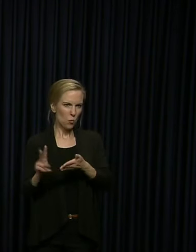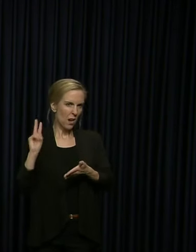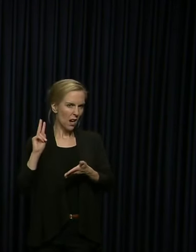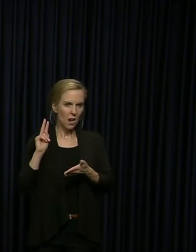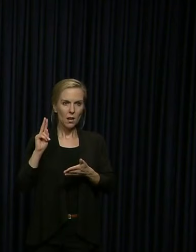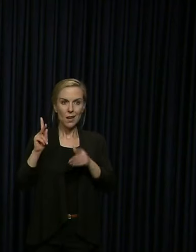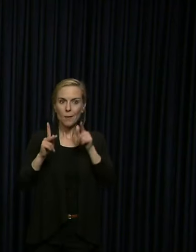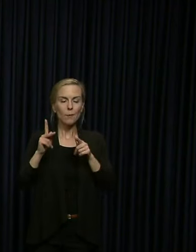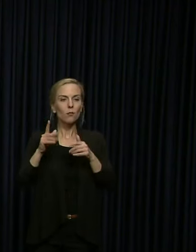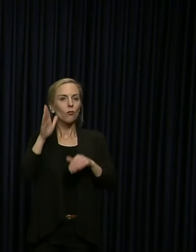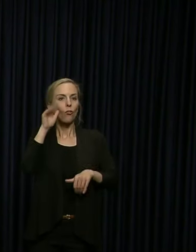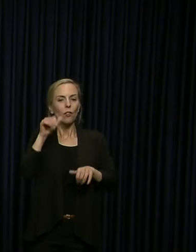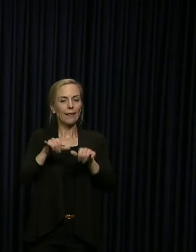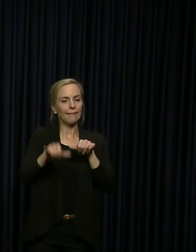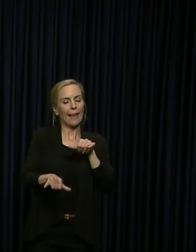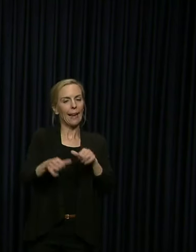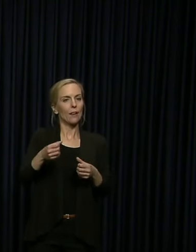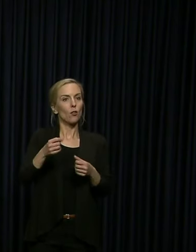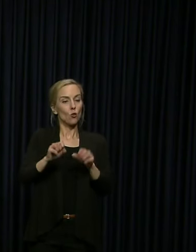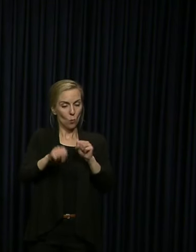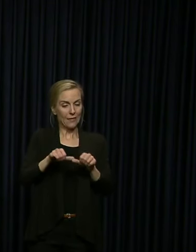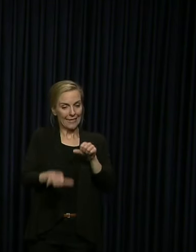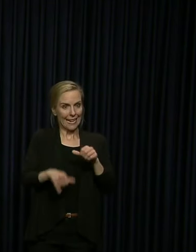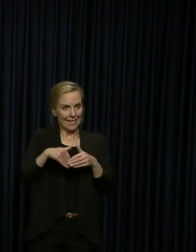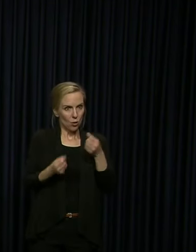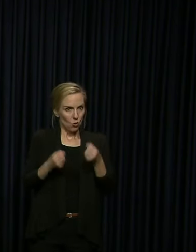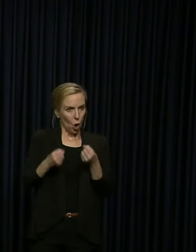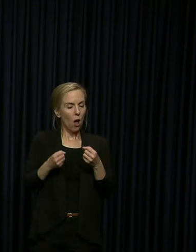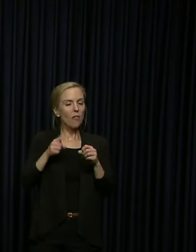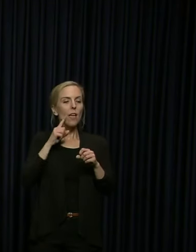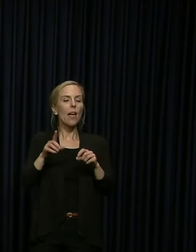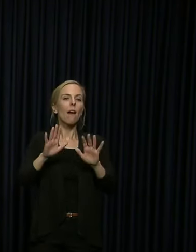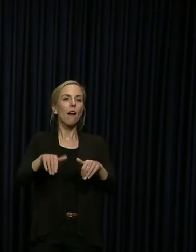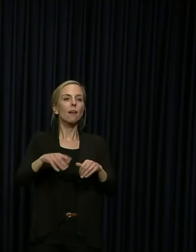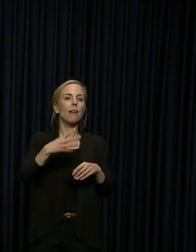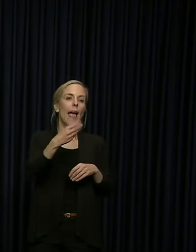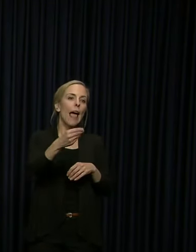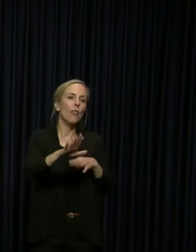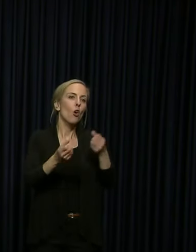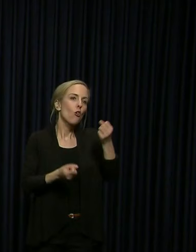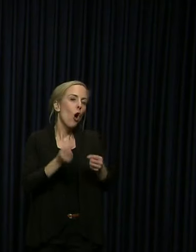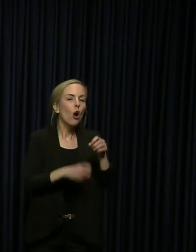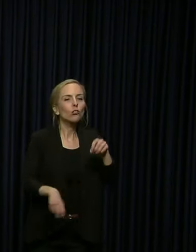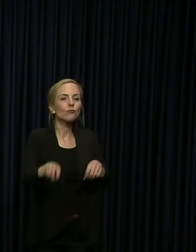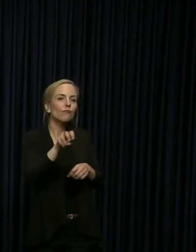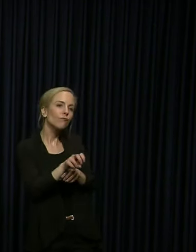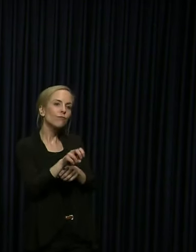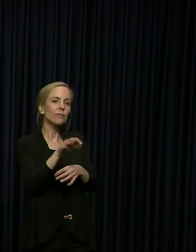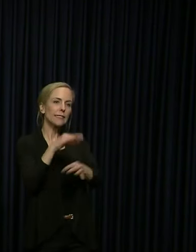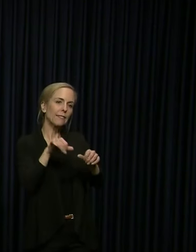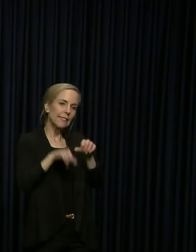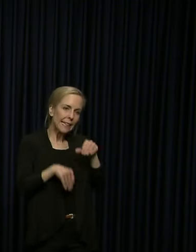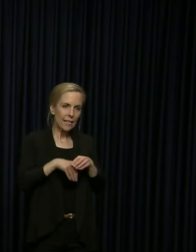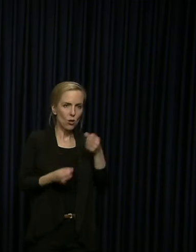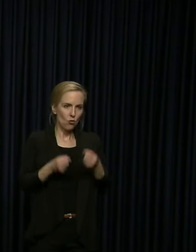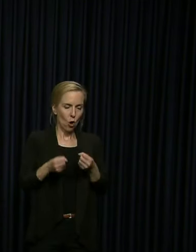LET'S JUST MAKE SURE THAT WE ACCOMPLISH THAT GOAL. AL. YOU MENTIONED THE POSSIBILITY